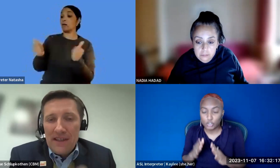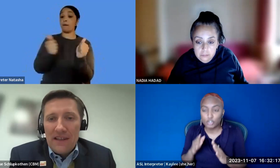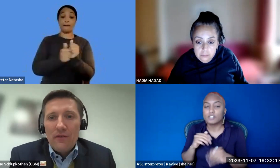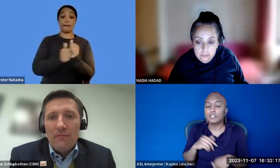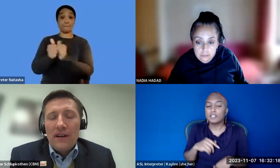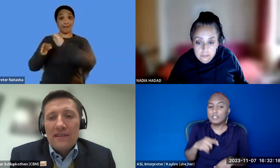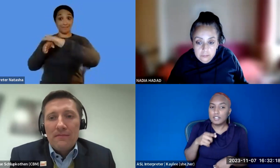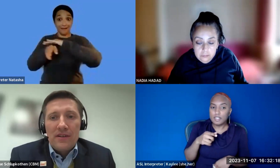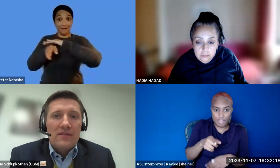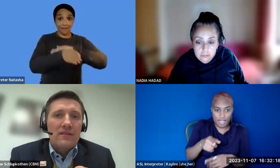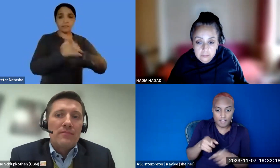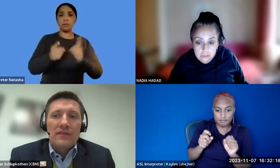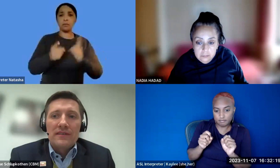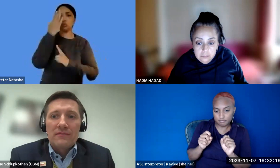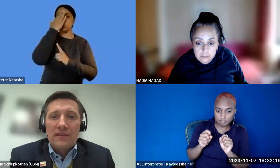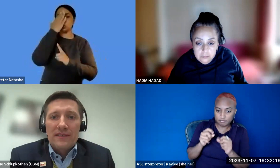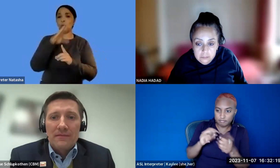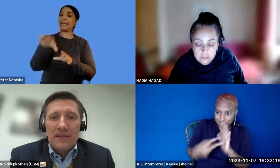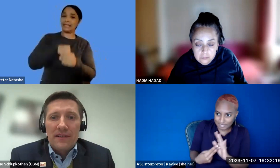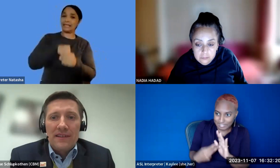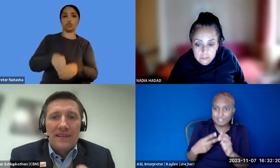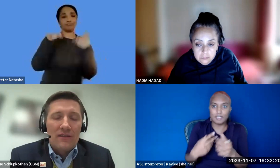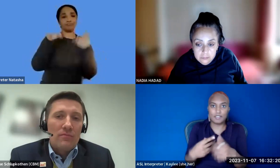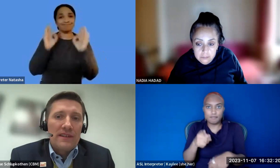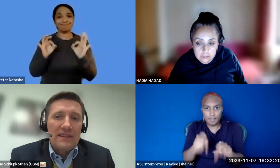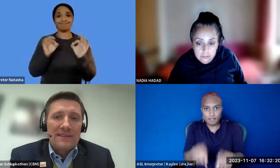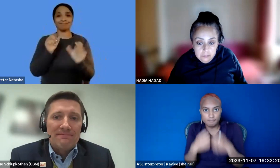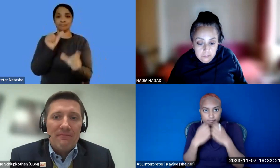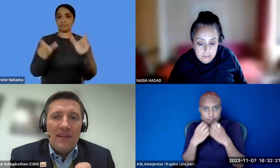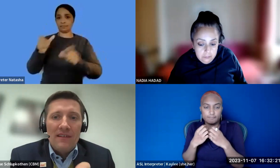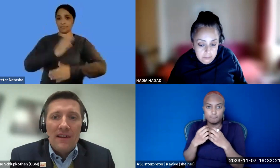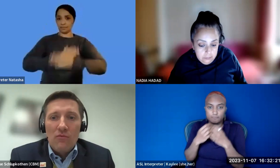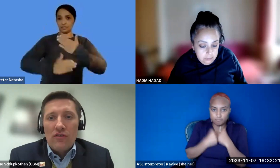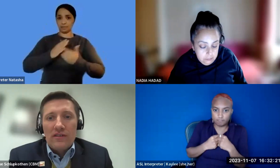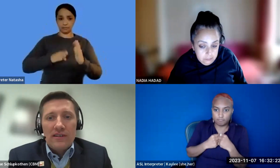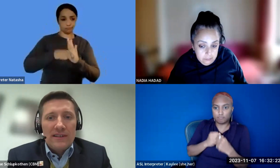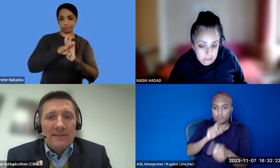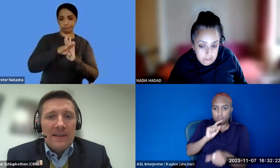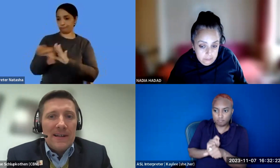meaningful participation of Persons with Disabilities and OPDs in their work.